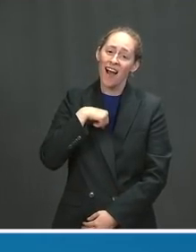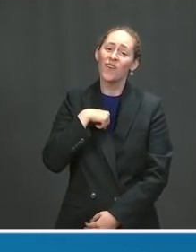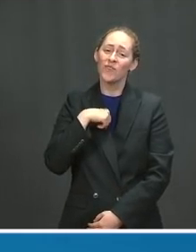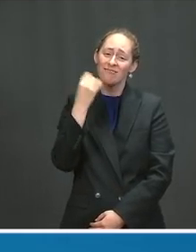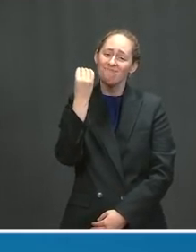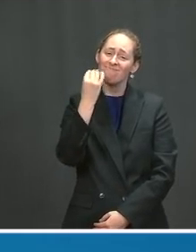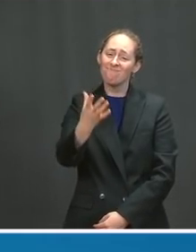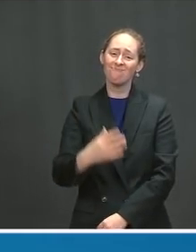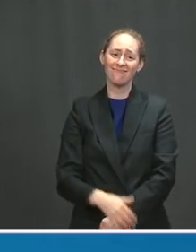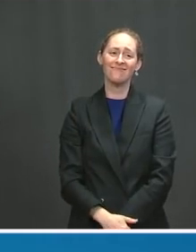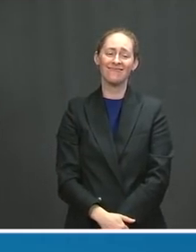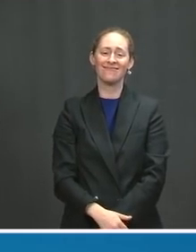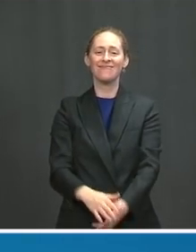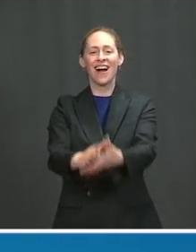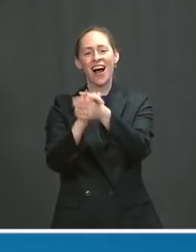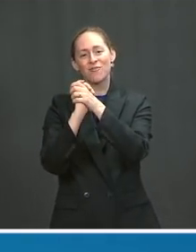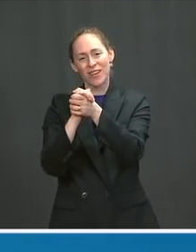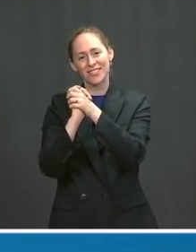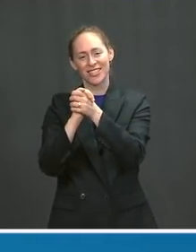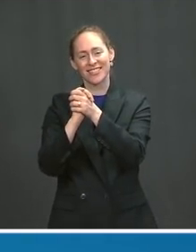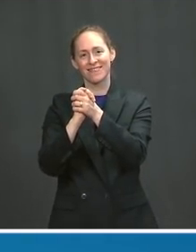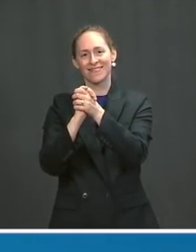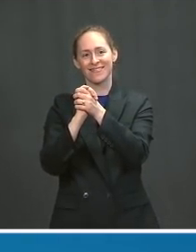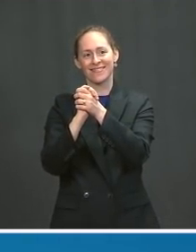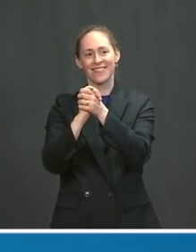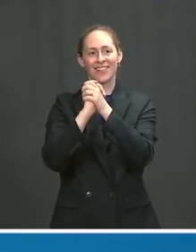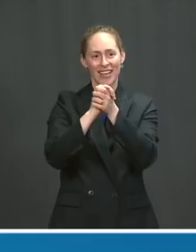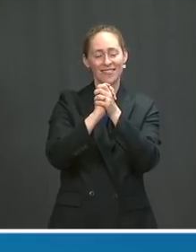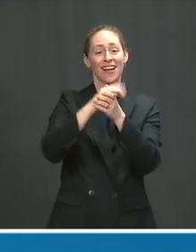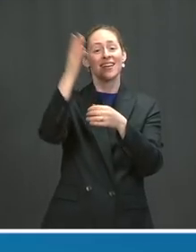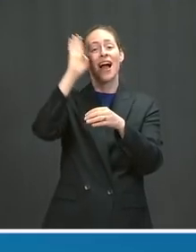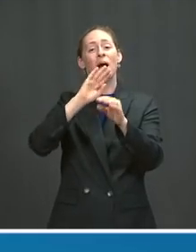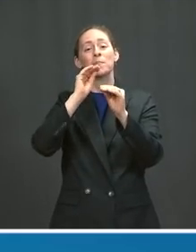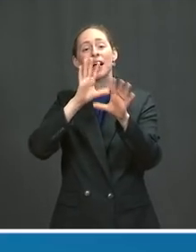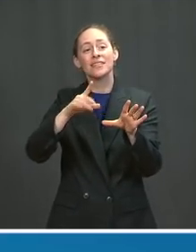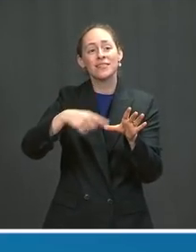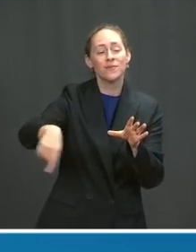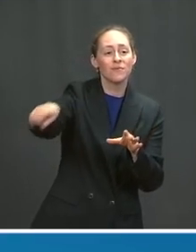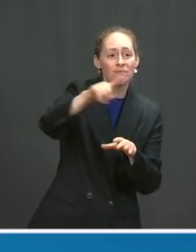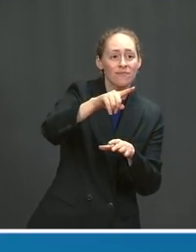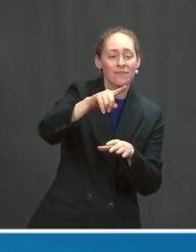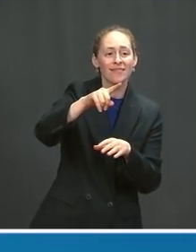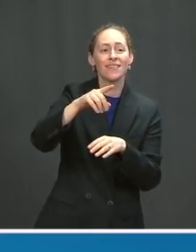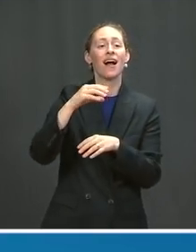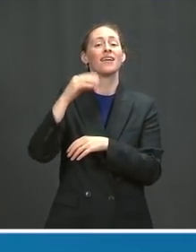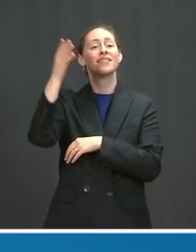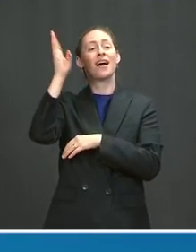Congratulations again. May God bless you and may God bless the United States of America. Thank you.